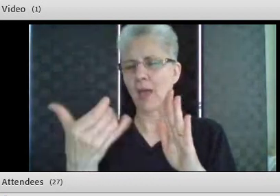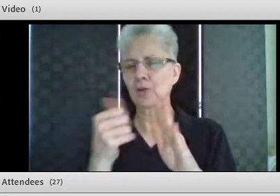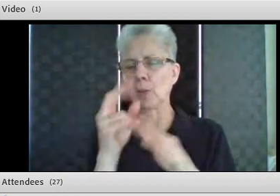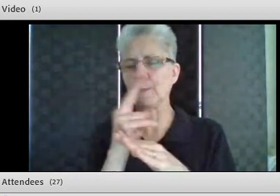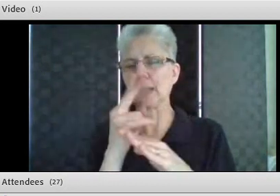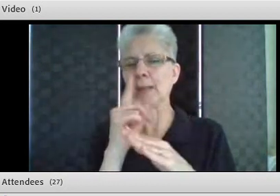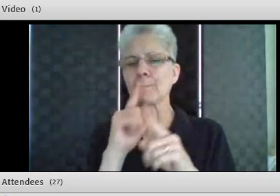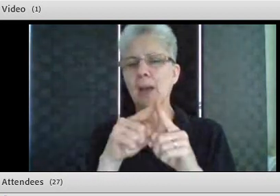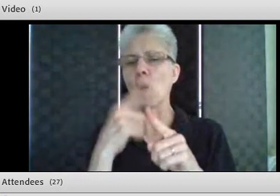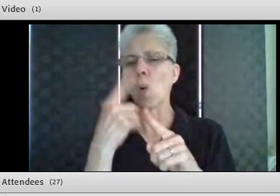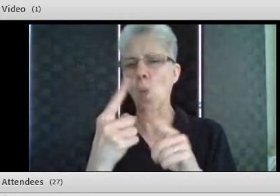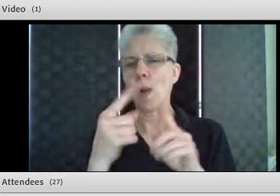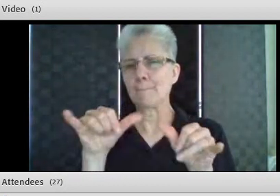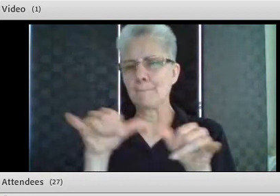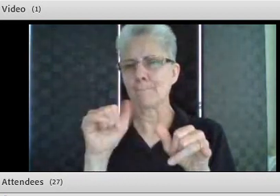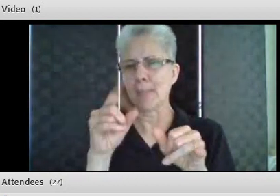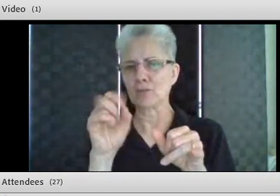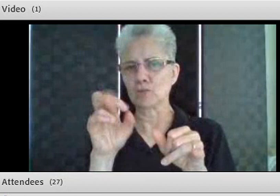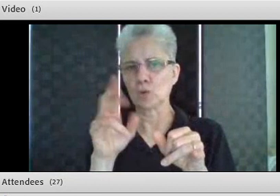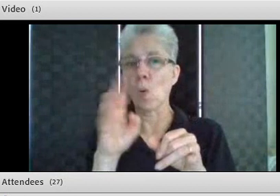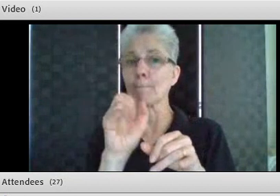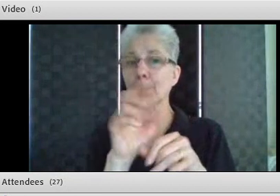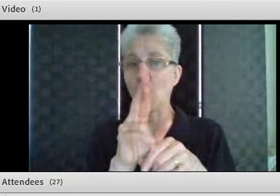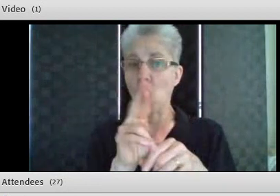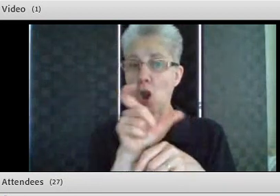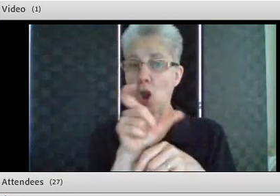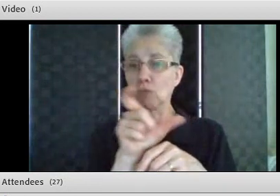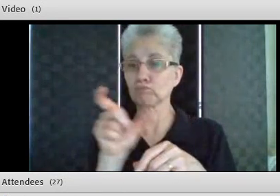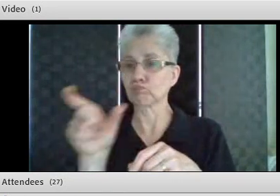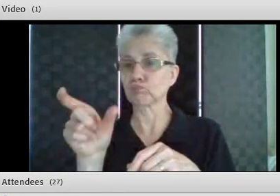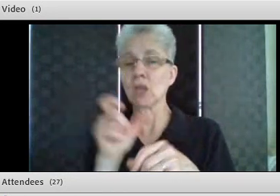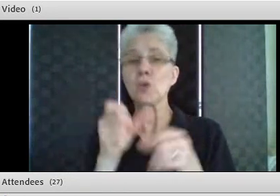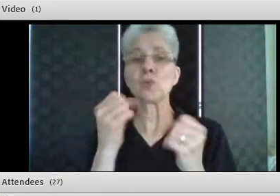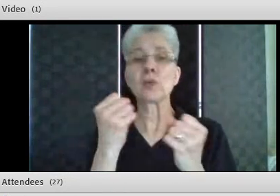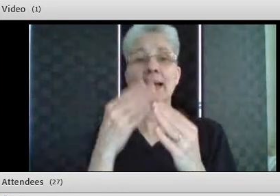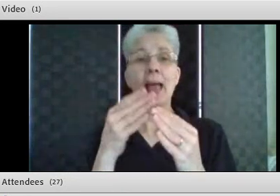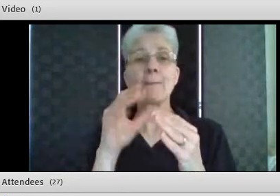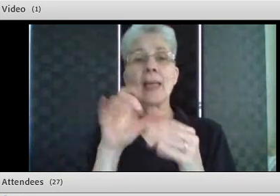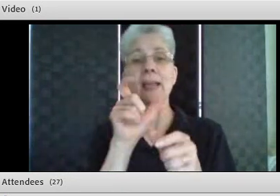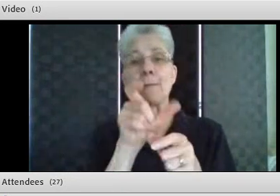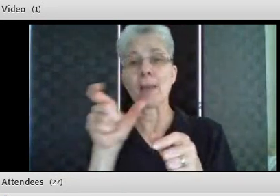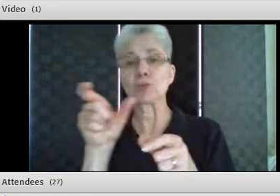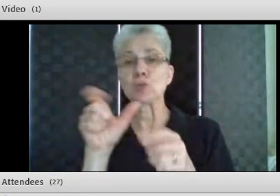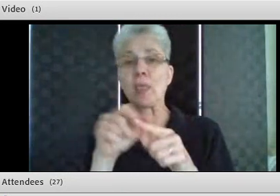four, two, two, three, four, each set of four, for example. There's other things it could be,